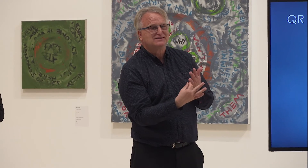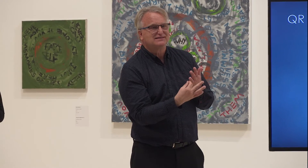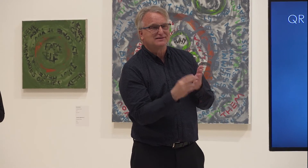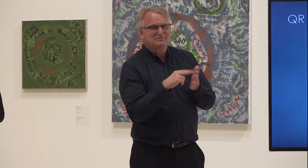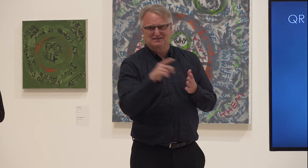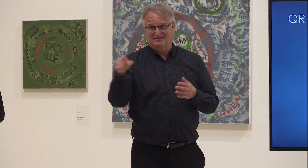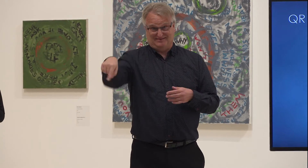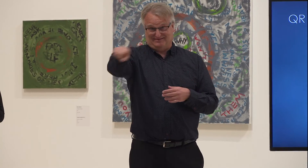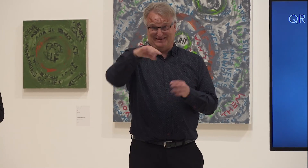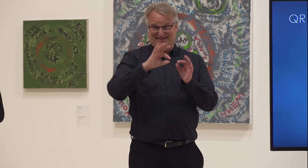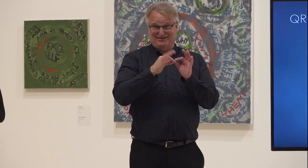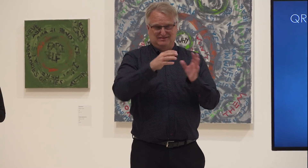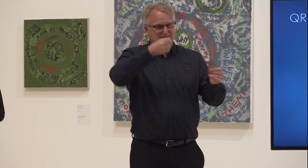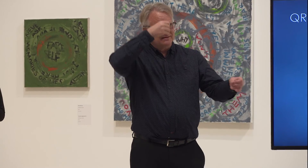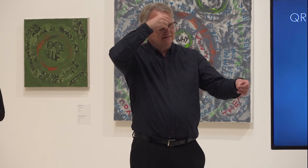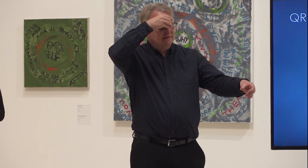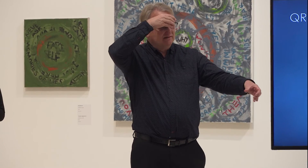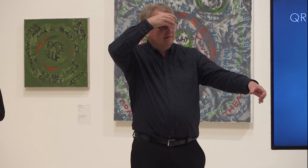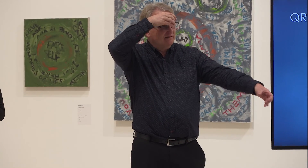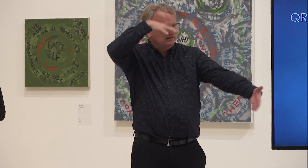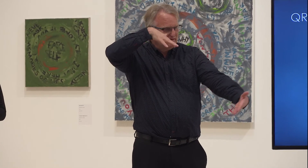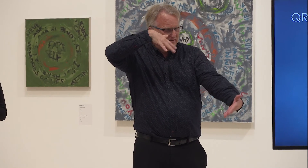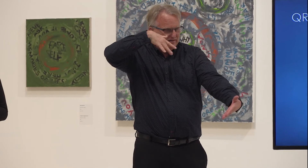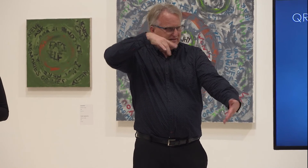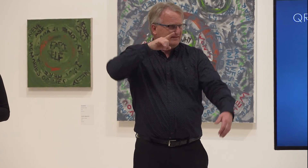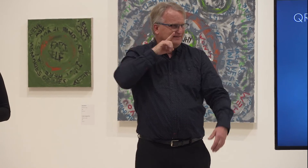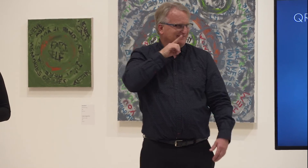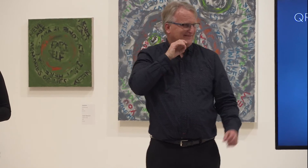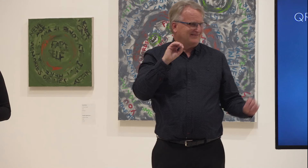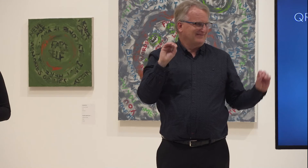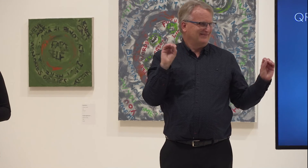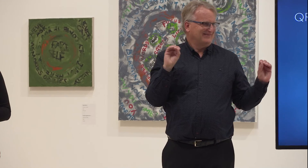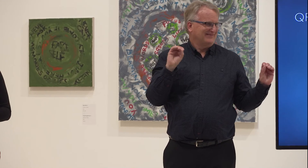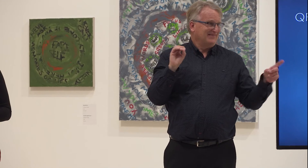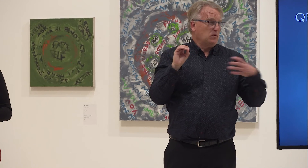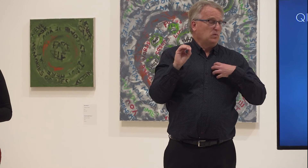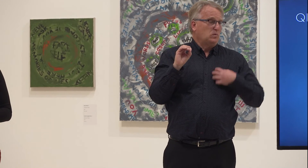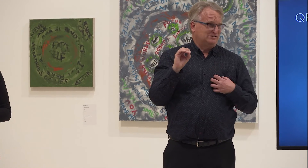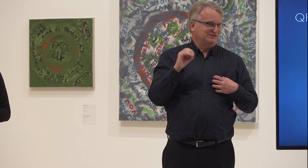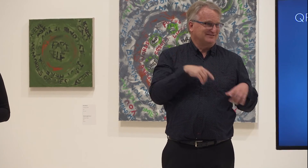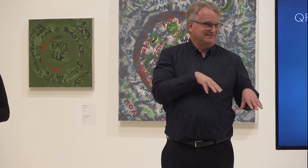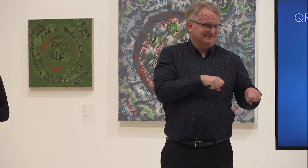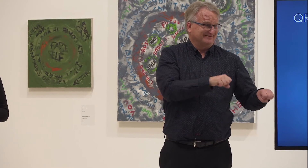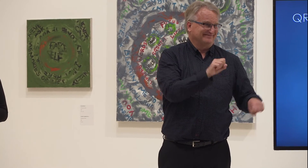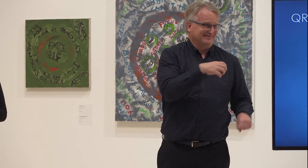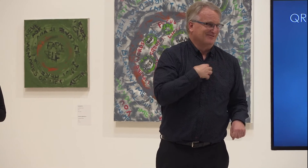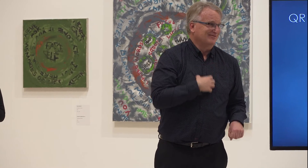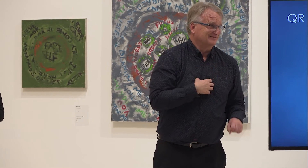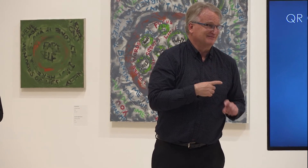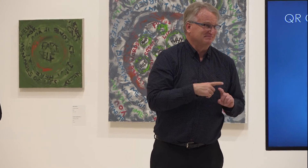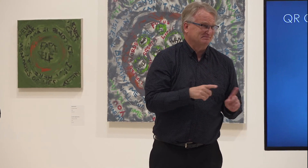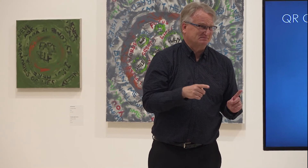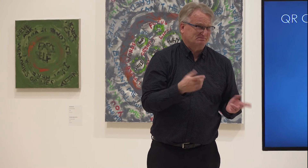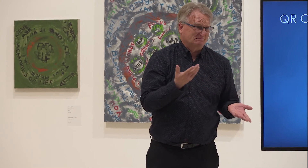and present those options to Deaf students who may not know that they have options. Our Deaf students may not have the opportunity